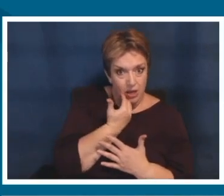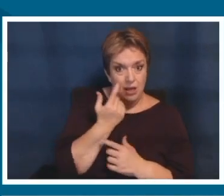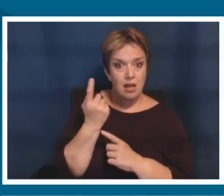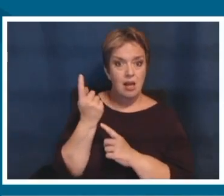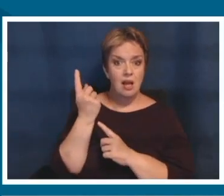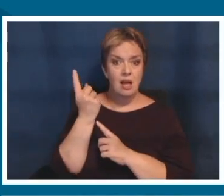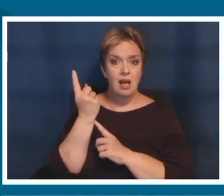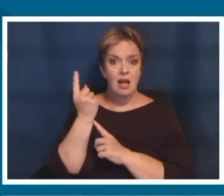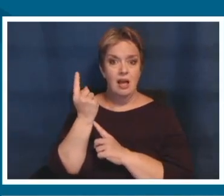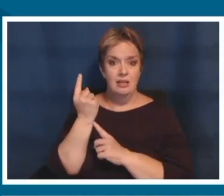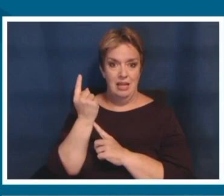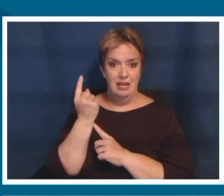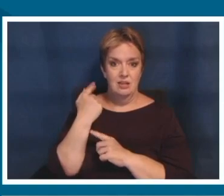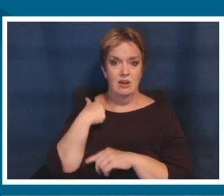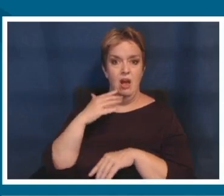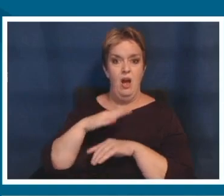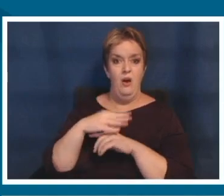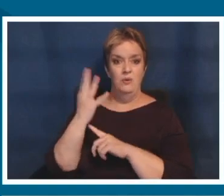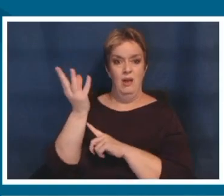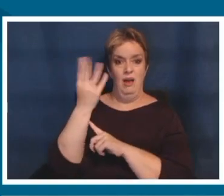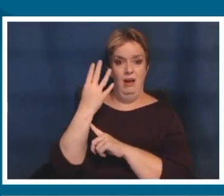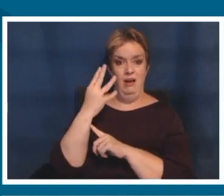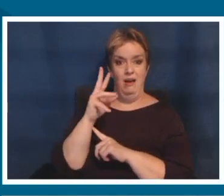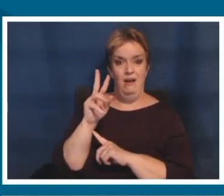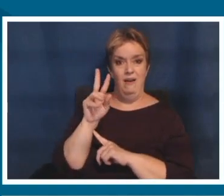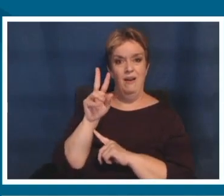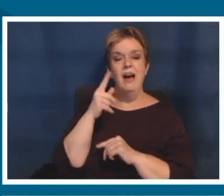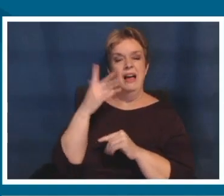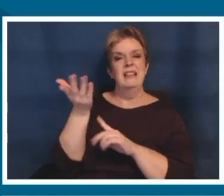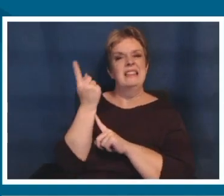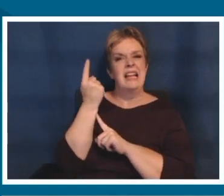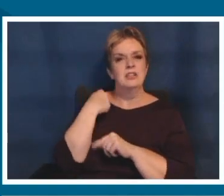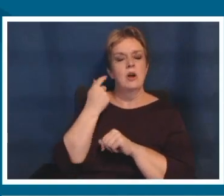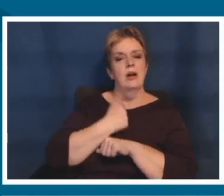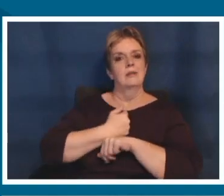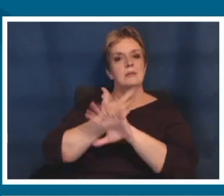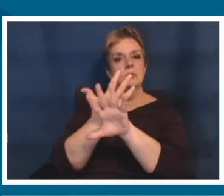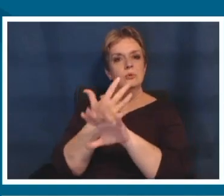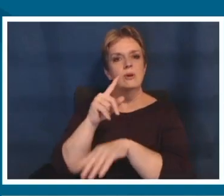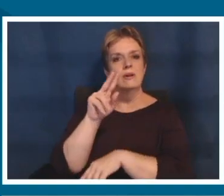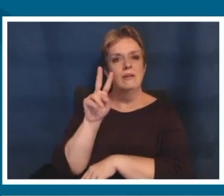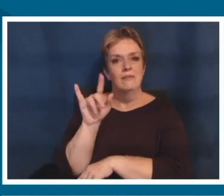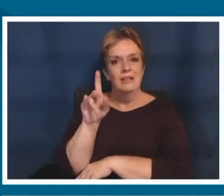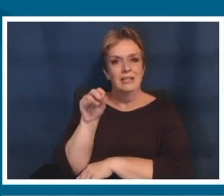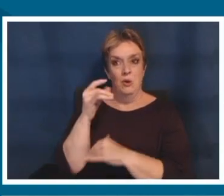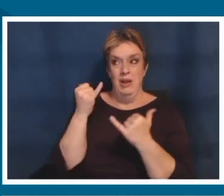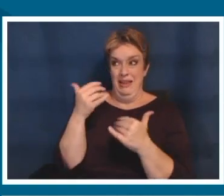it was it was hard to come in this school for the first time